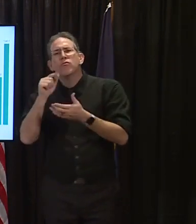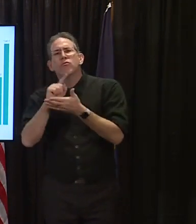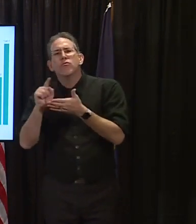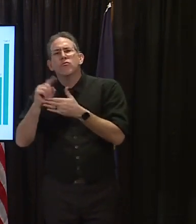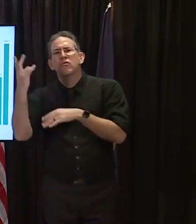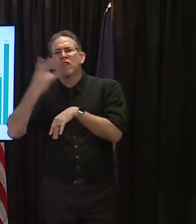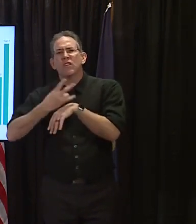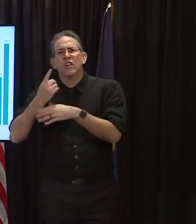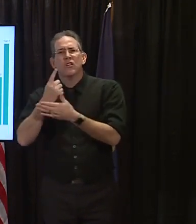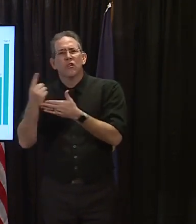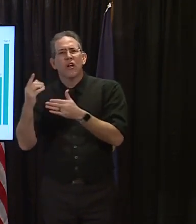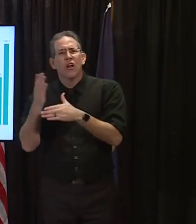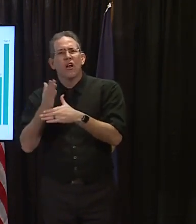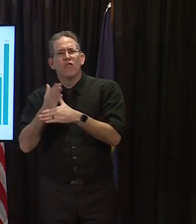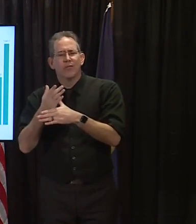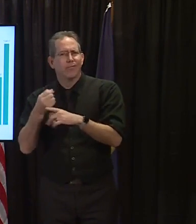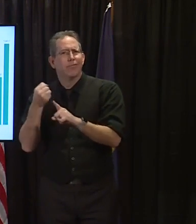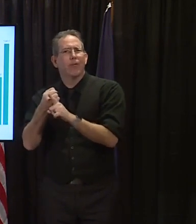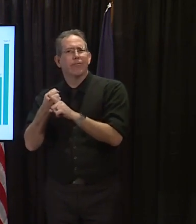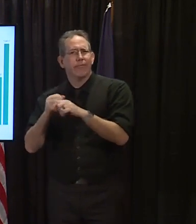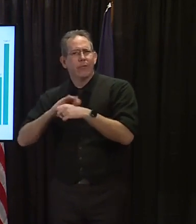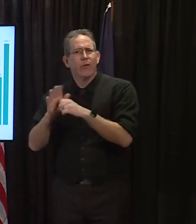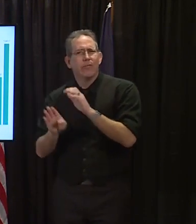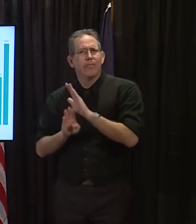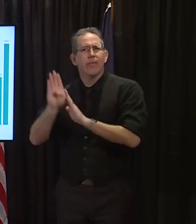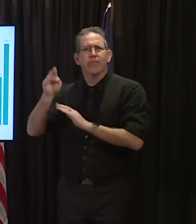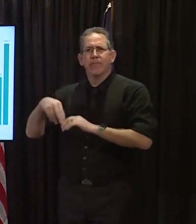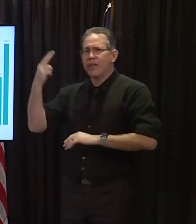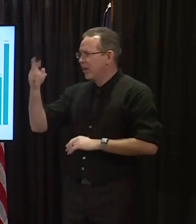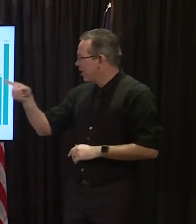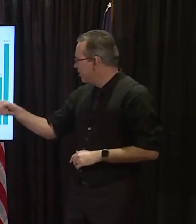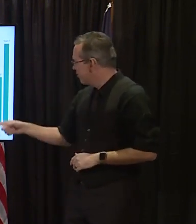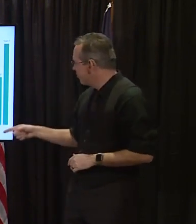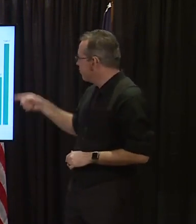increase. You can see that there up about 70% over the last seven days,